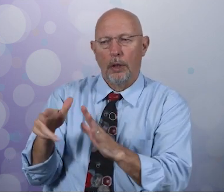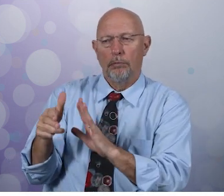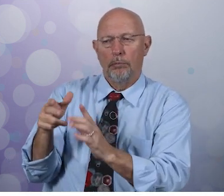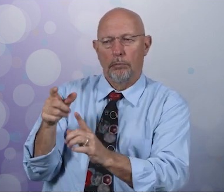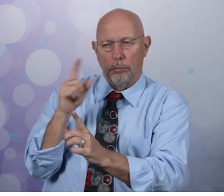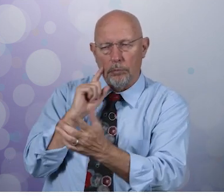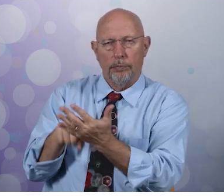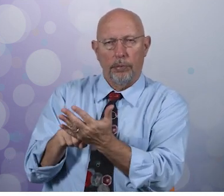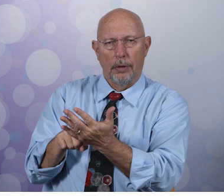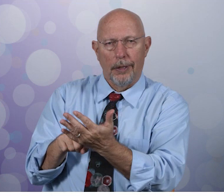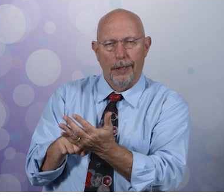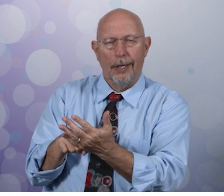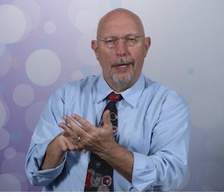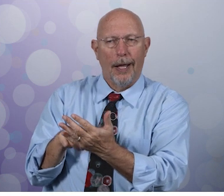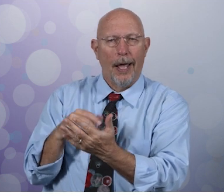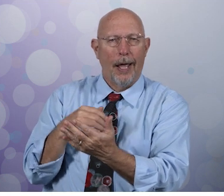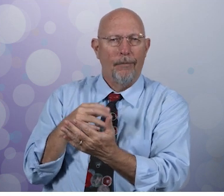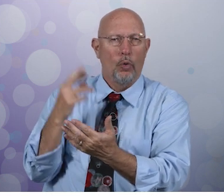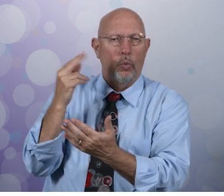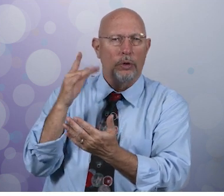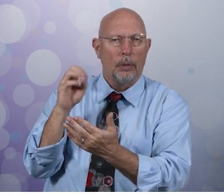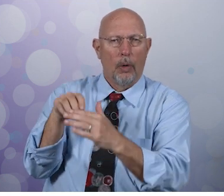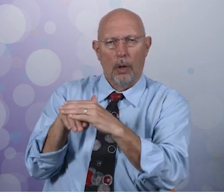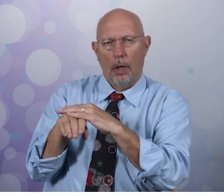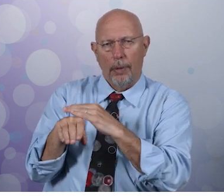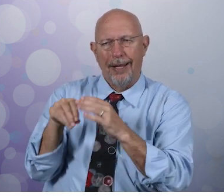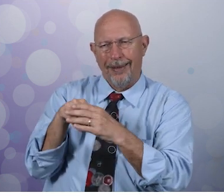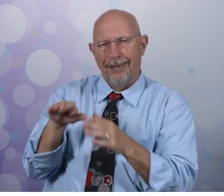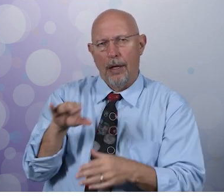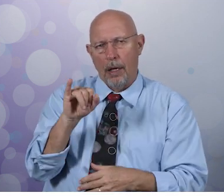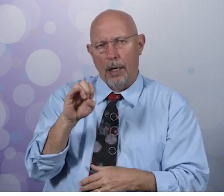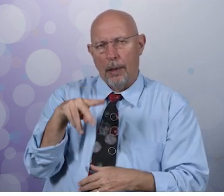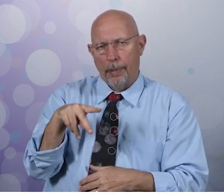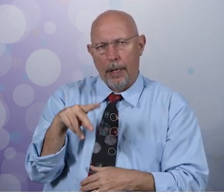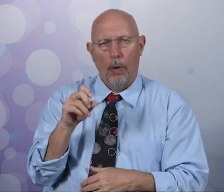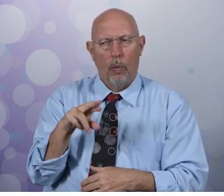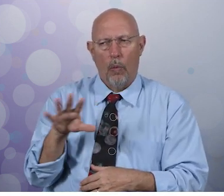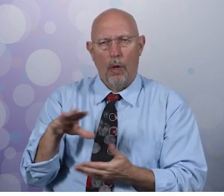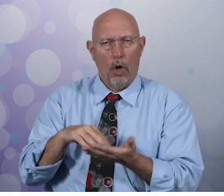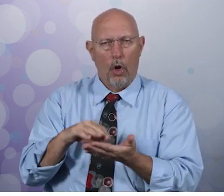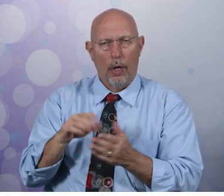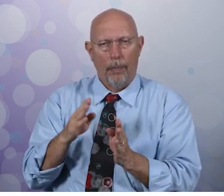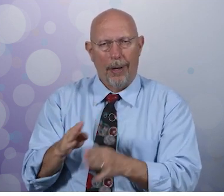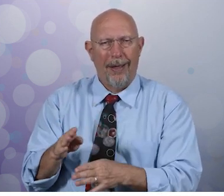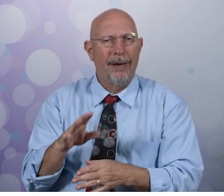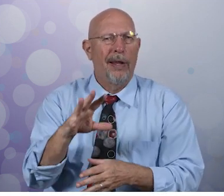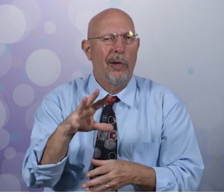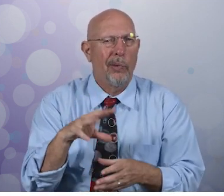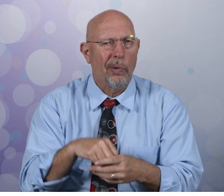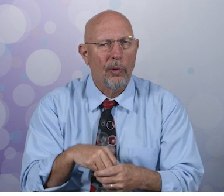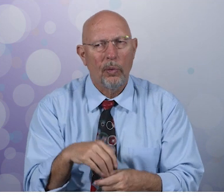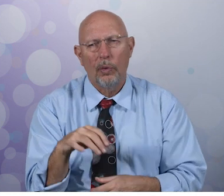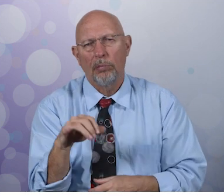within their IEP or other specialized learning plan. That would include features such as--